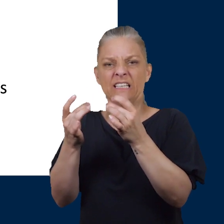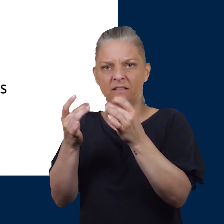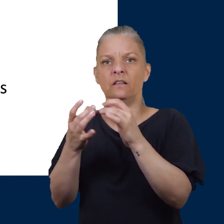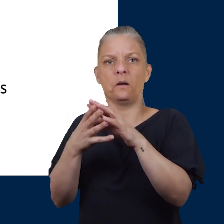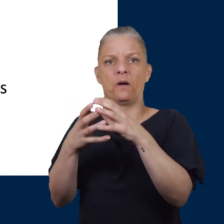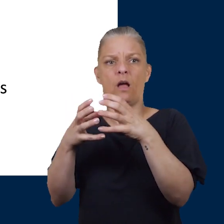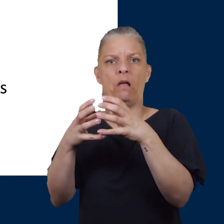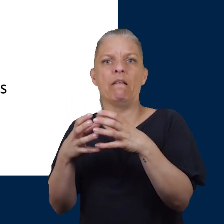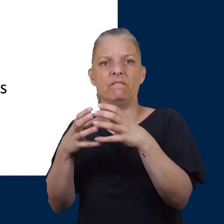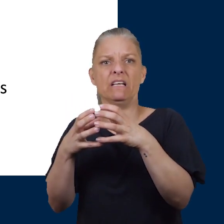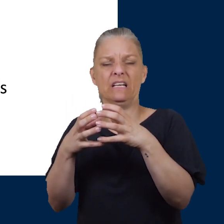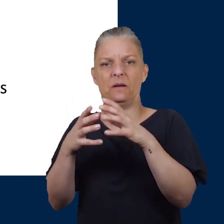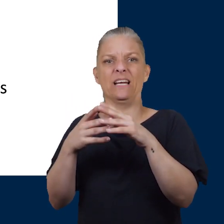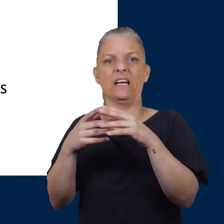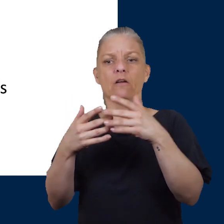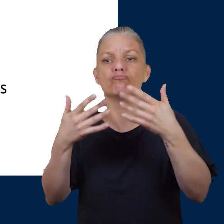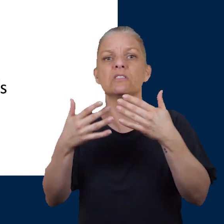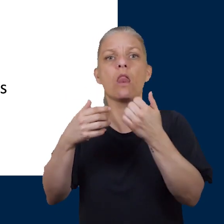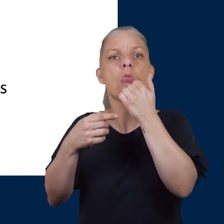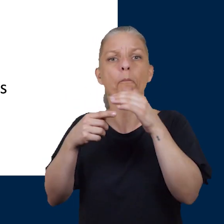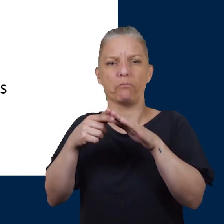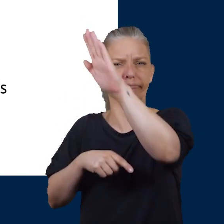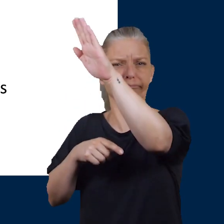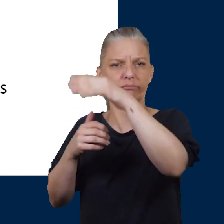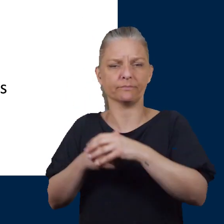your blood the more it sticks onto the red blood cells and will give a higher result.